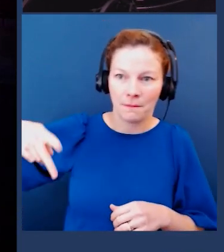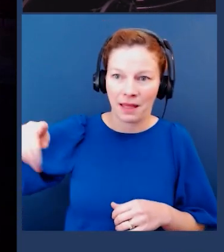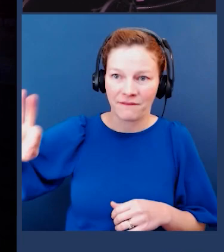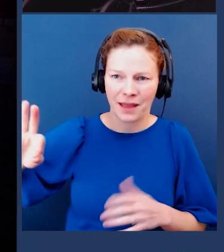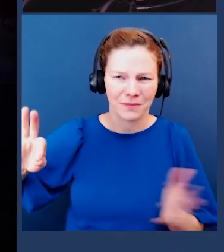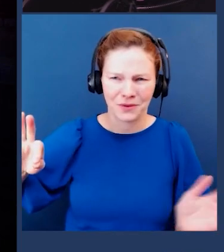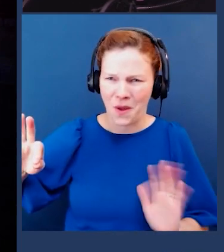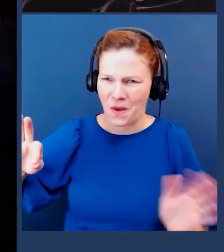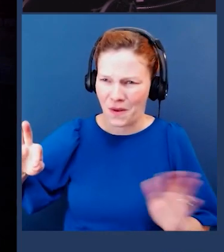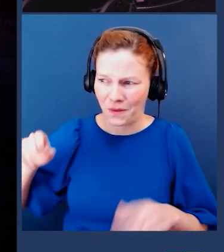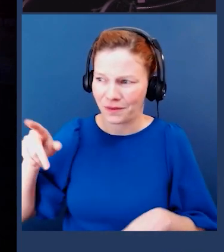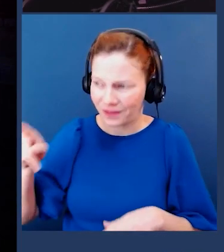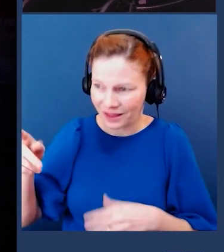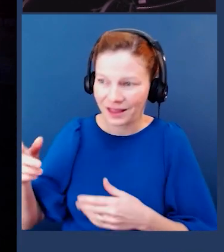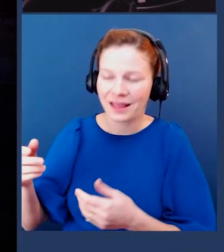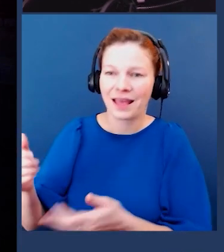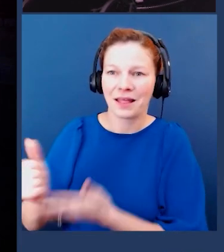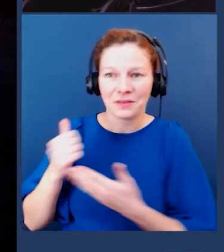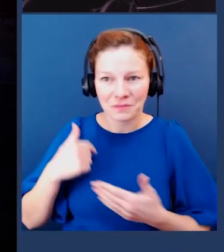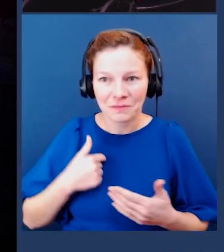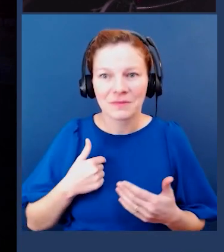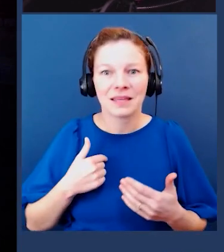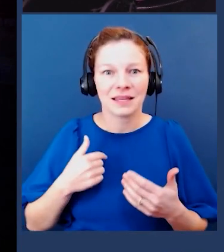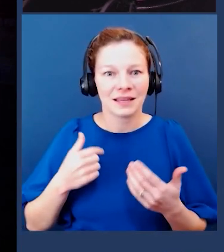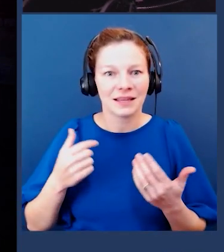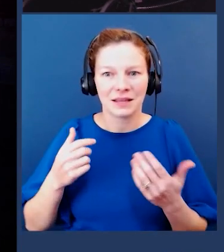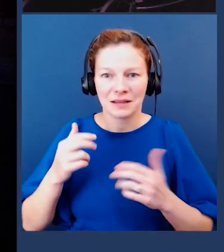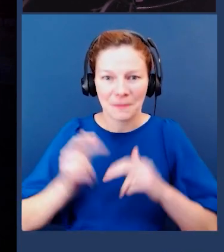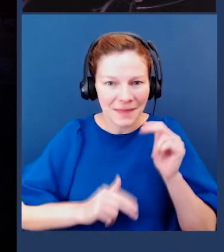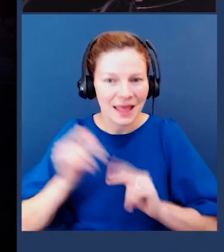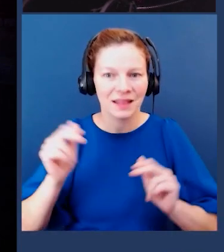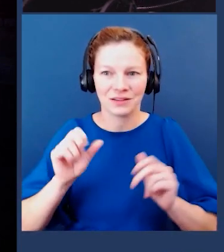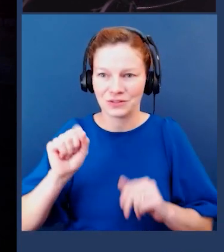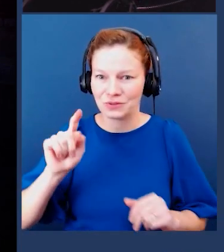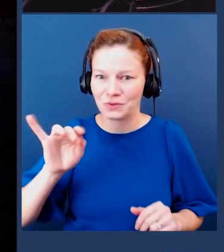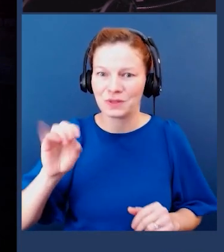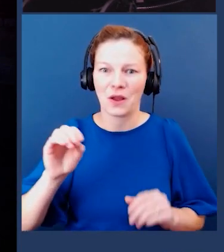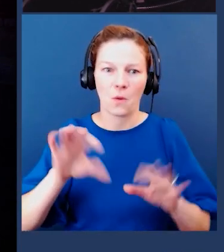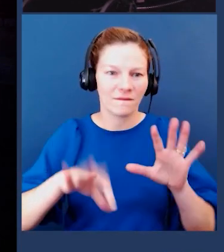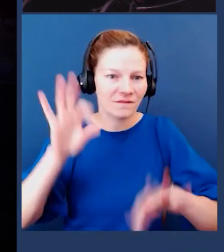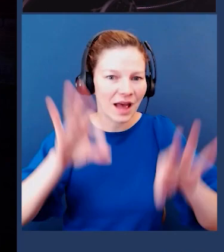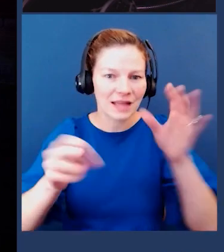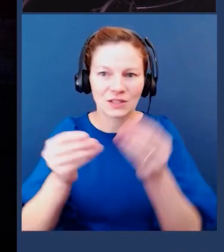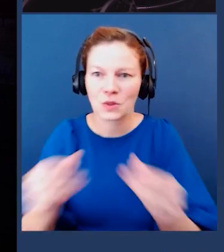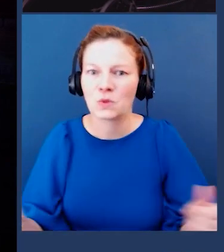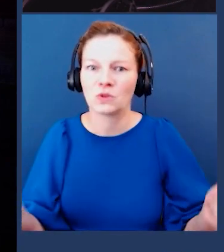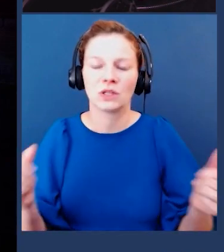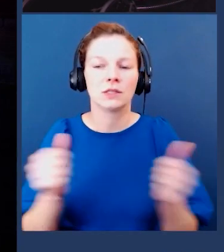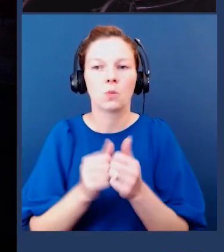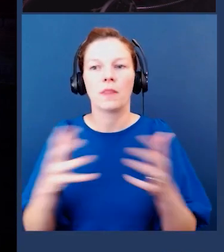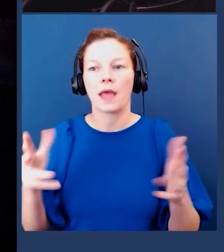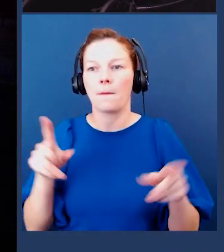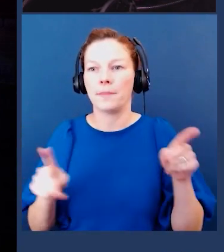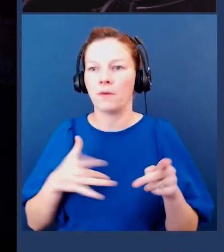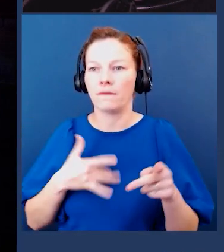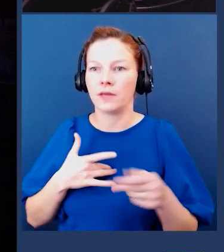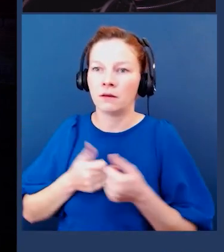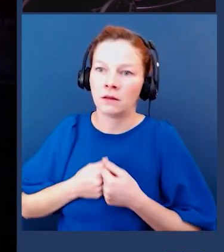to grow the studio, work with clients and find solution without burning everyone, you know and etc. it was.